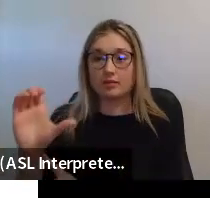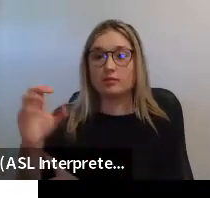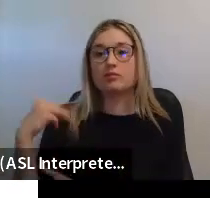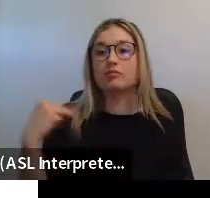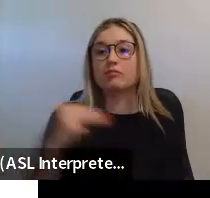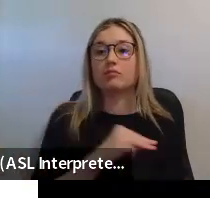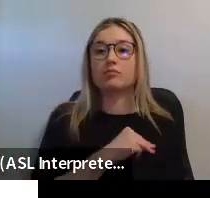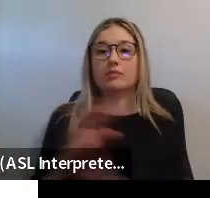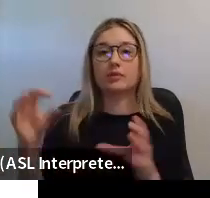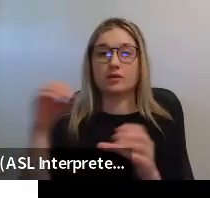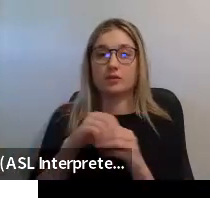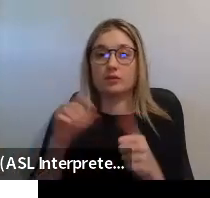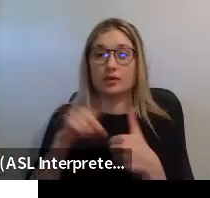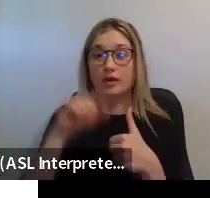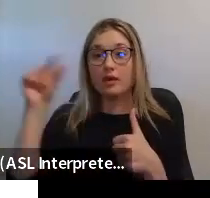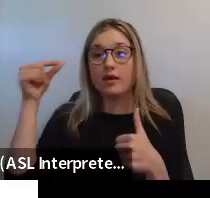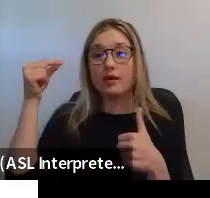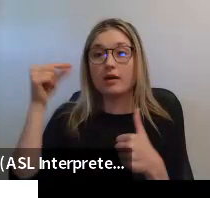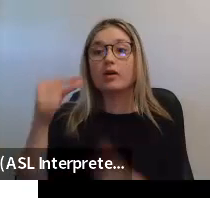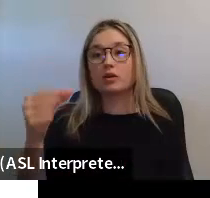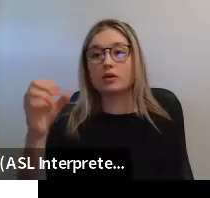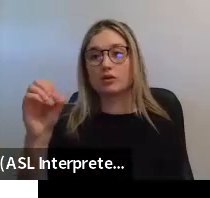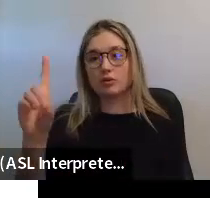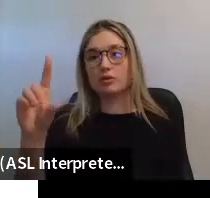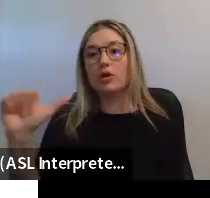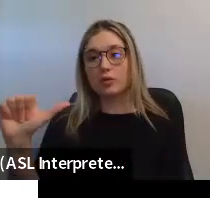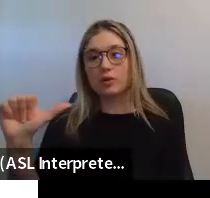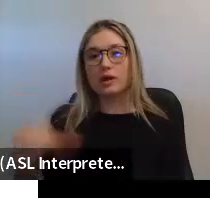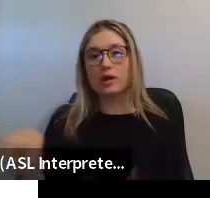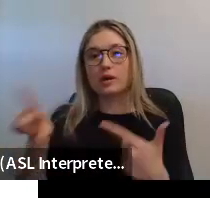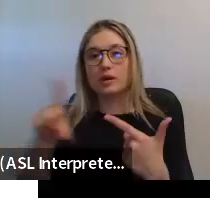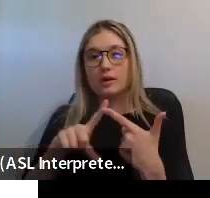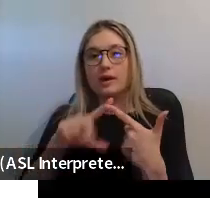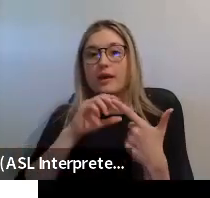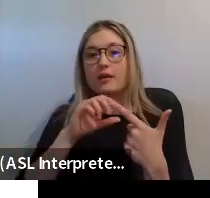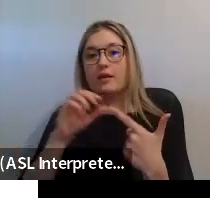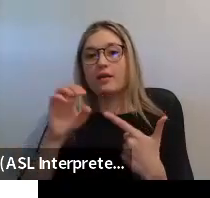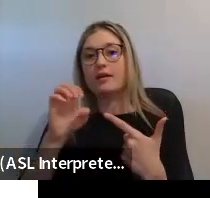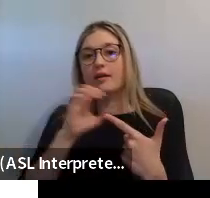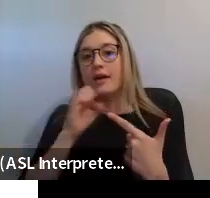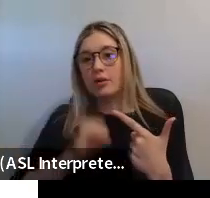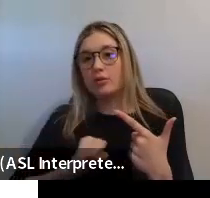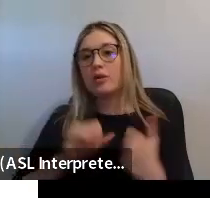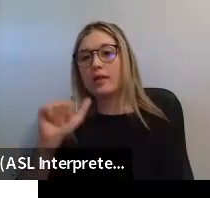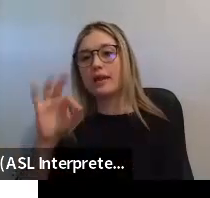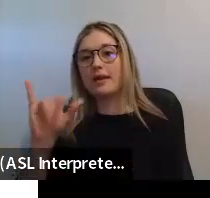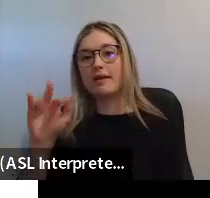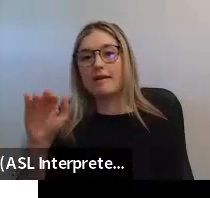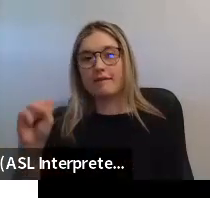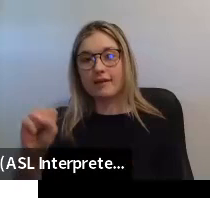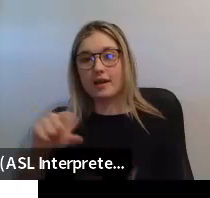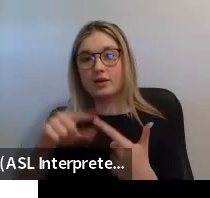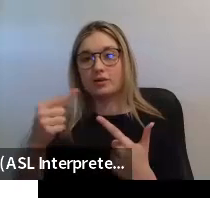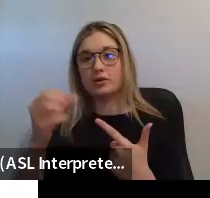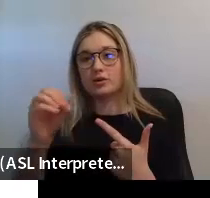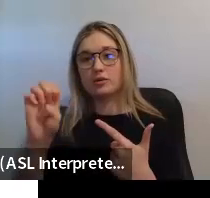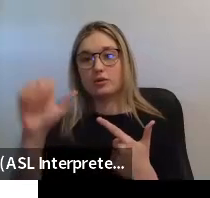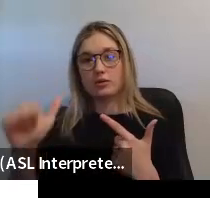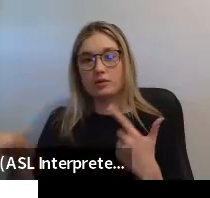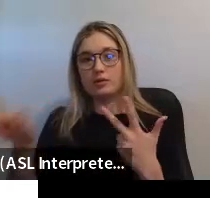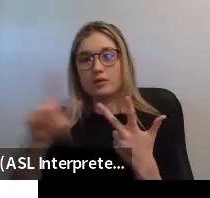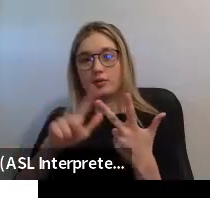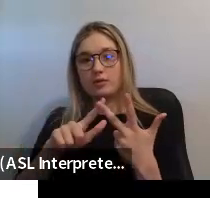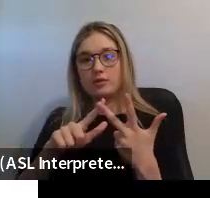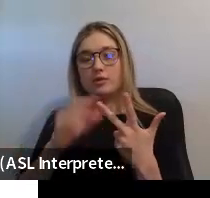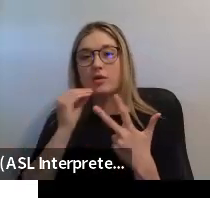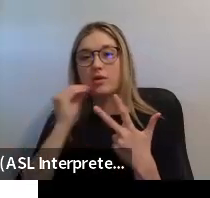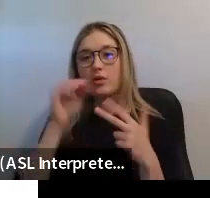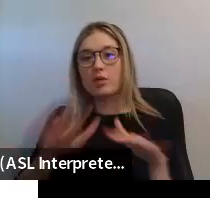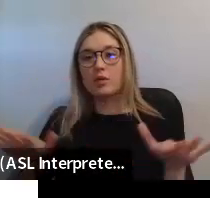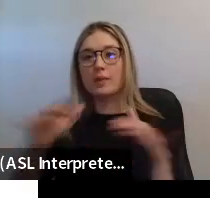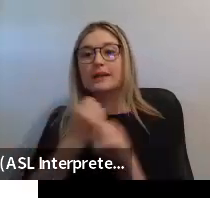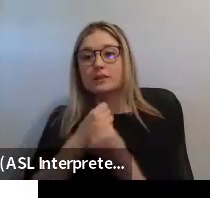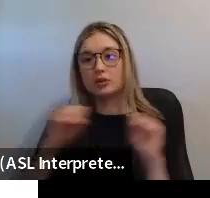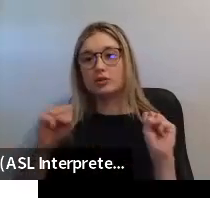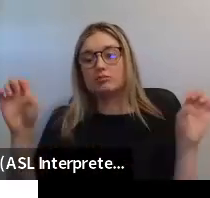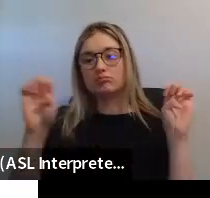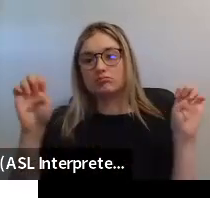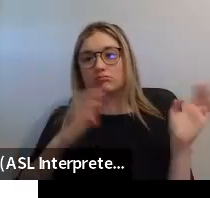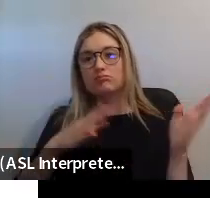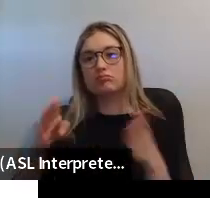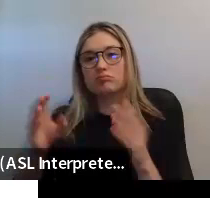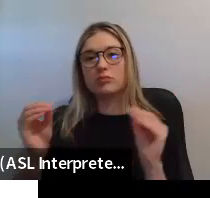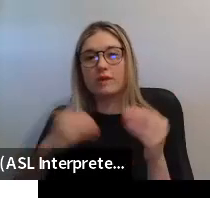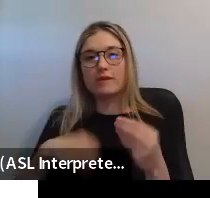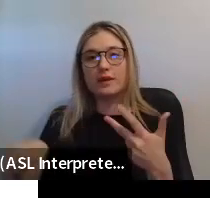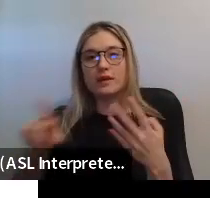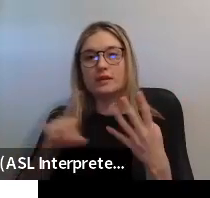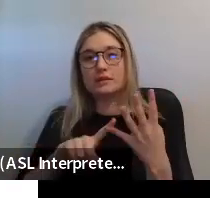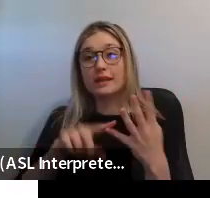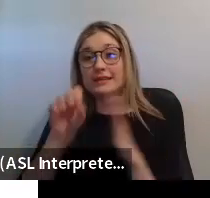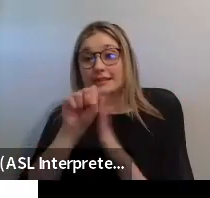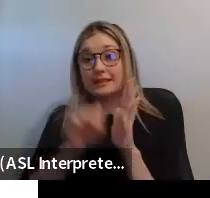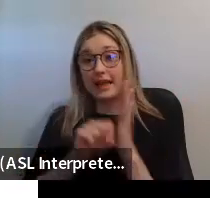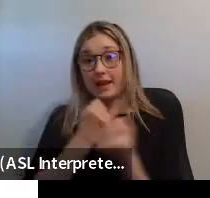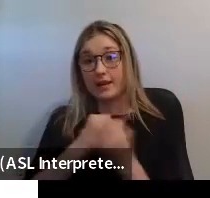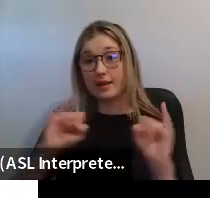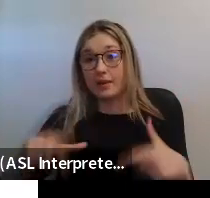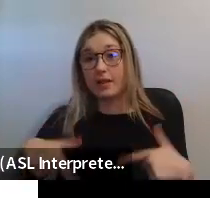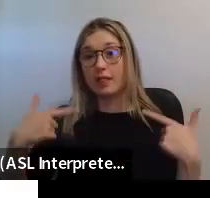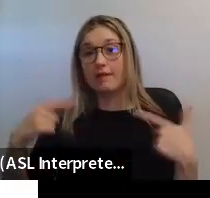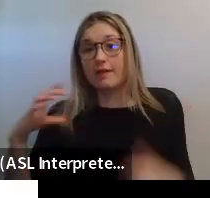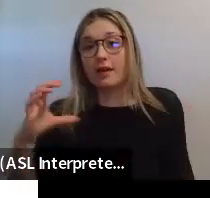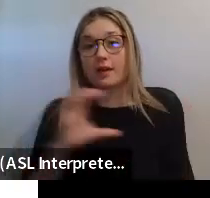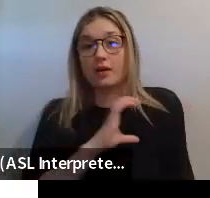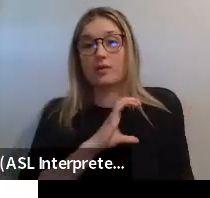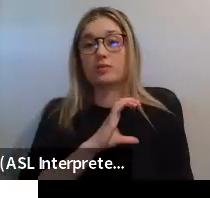So the membership of Mdac includes the Governor's office of disability affairs, elderly affairs, or the office of homeland security and emergency preparedness.